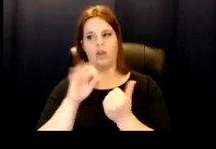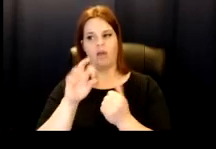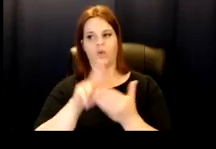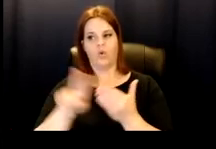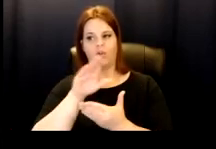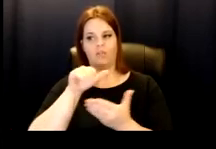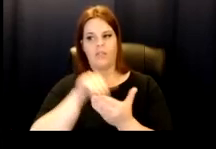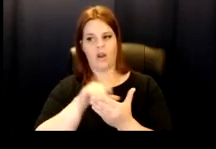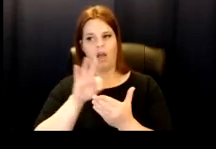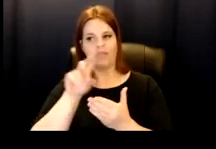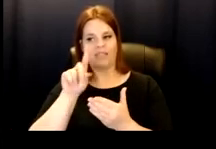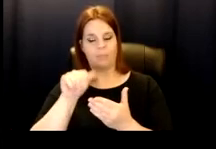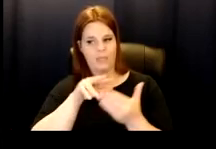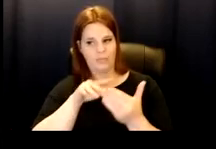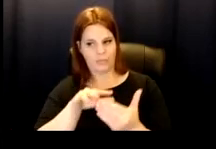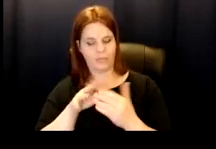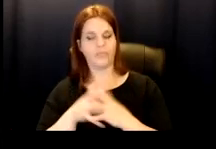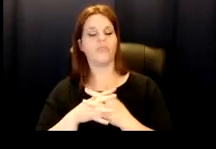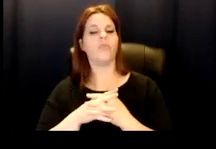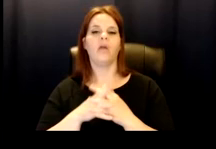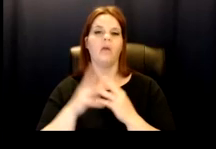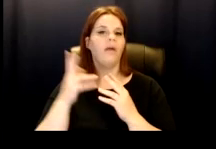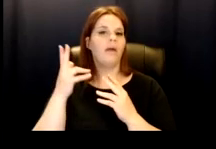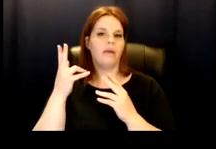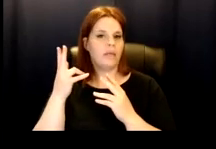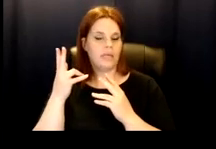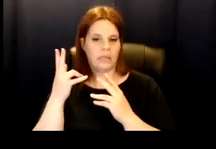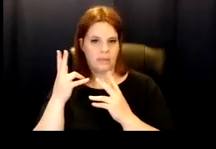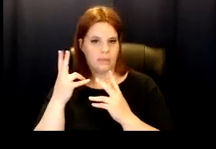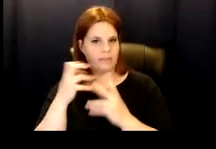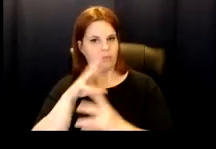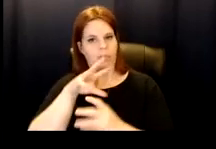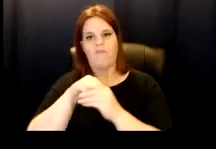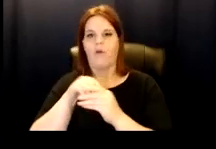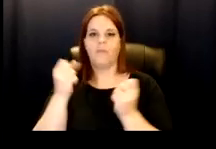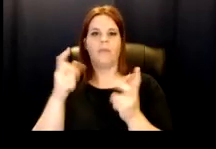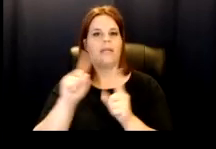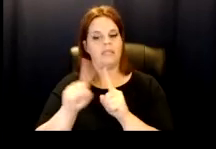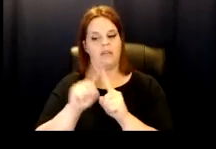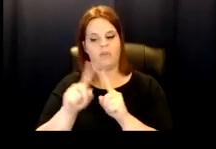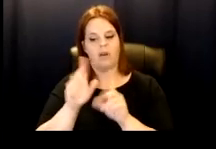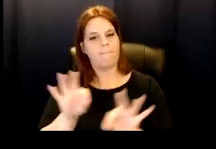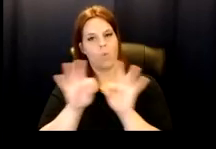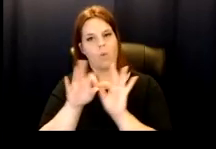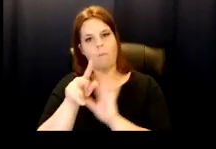NIDILRR, and many other important policy positions that he has had over the years. Let's start